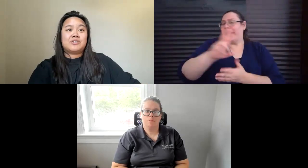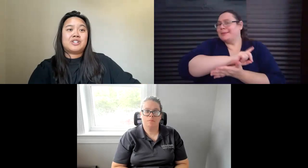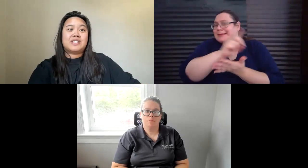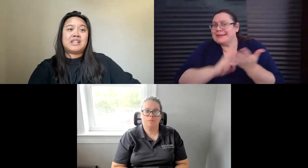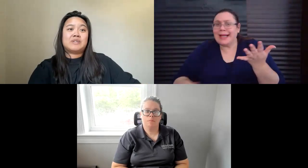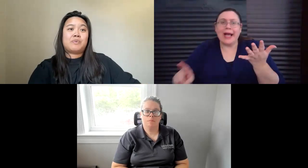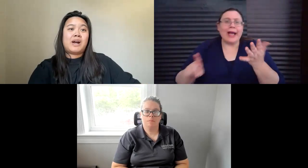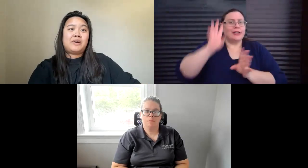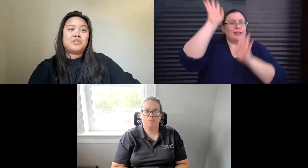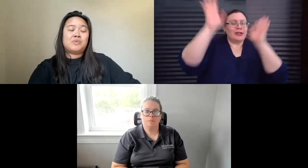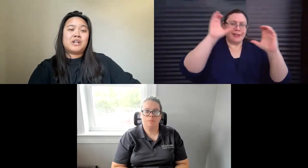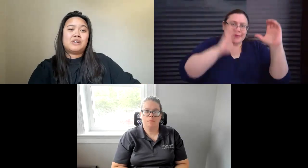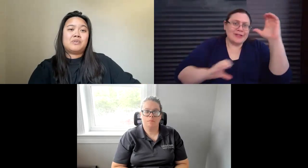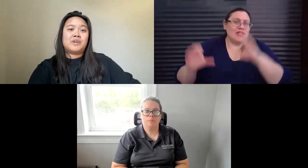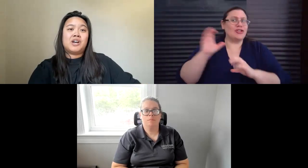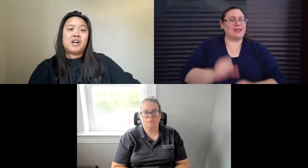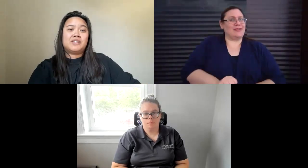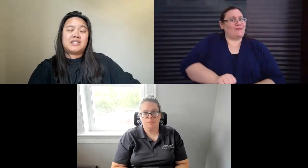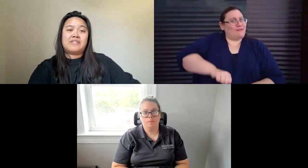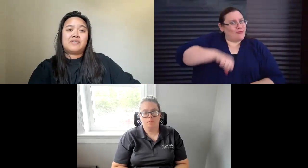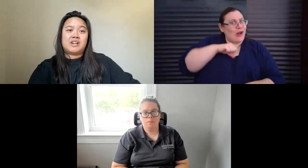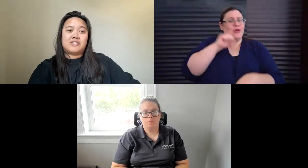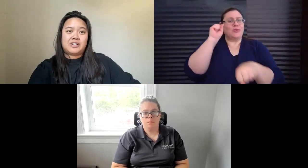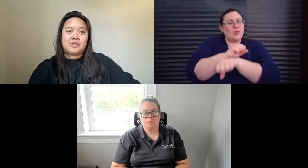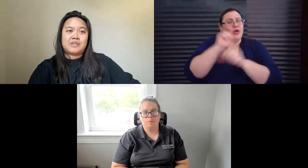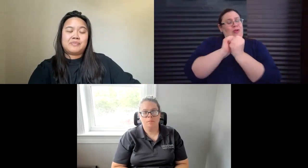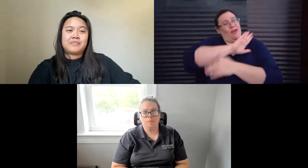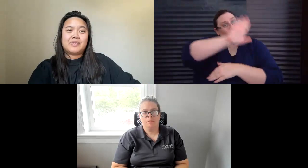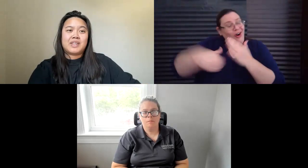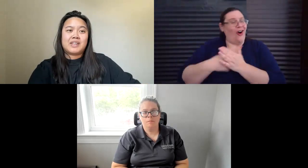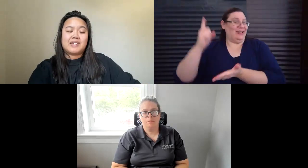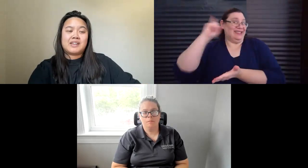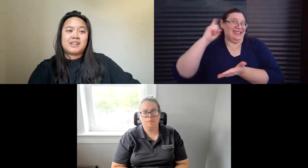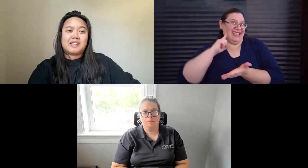services and is proud to work with all deaf contractors.